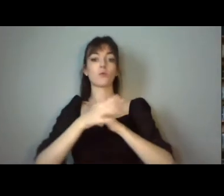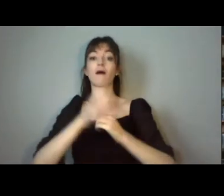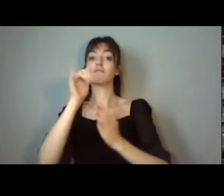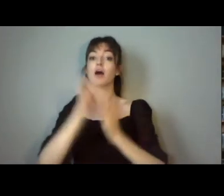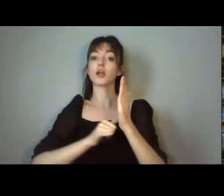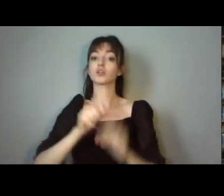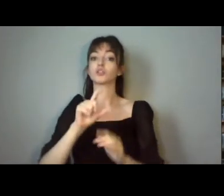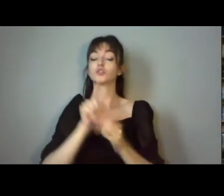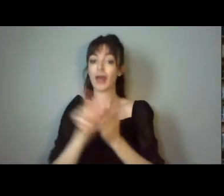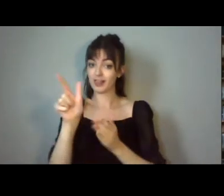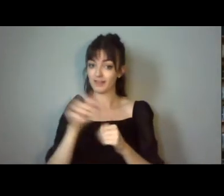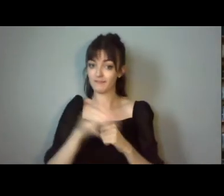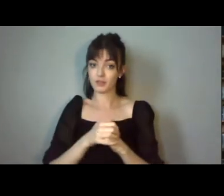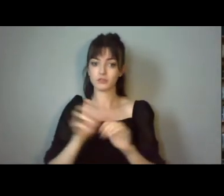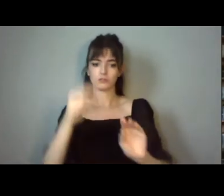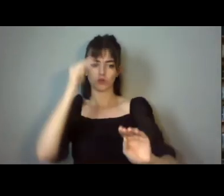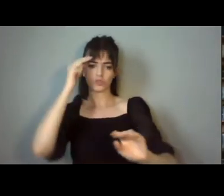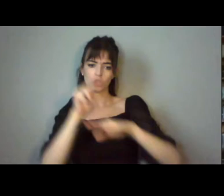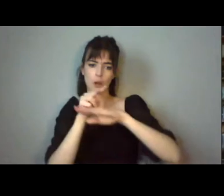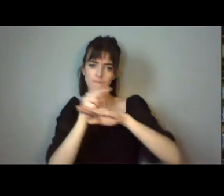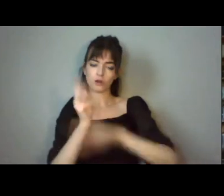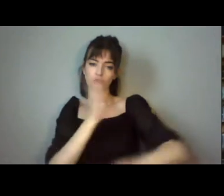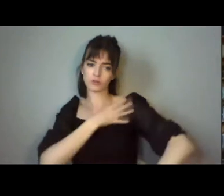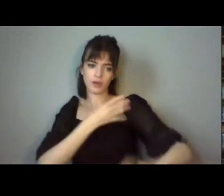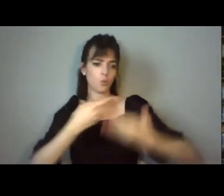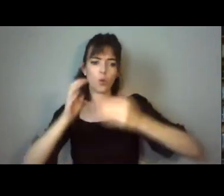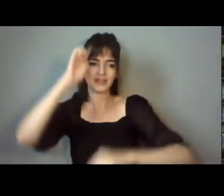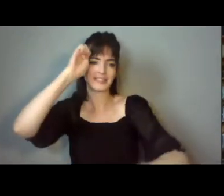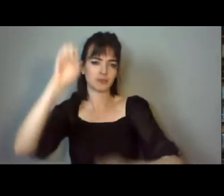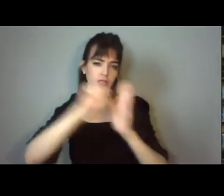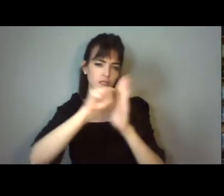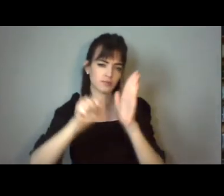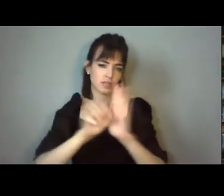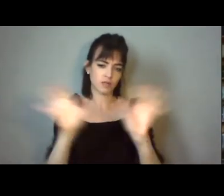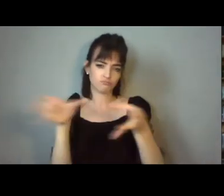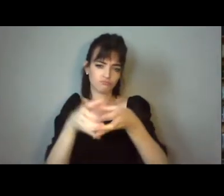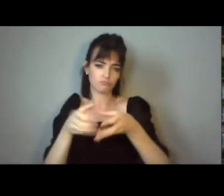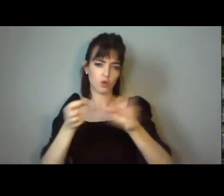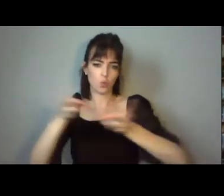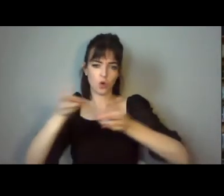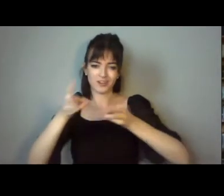committee and what is expected of States' parties when working to realise equal recognition before